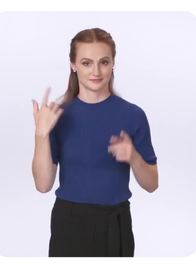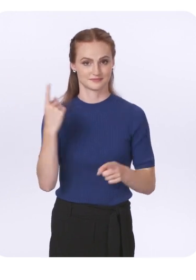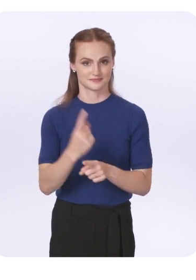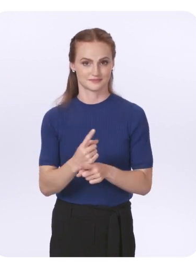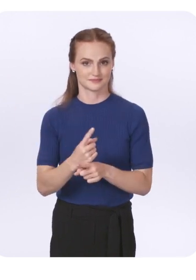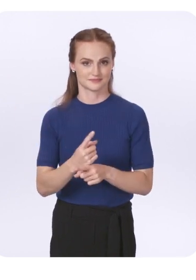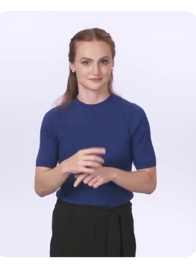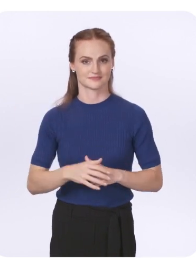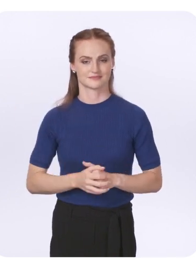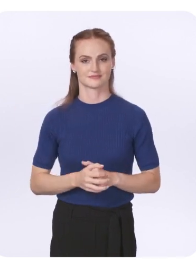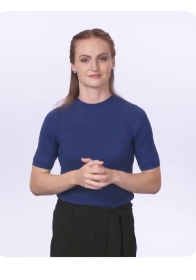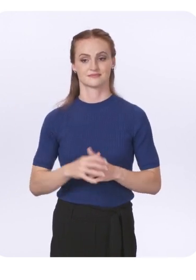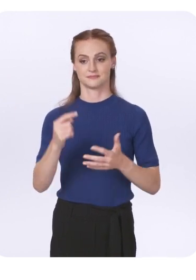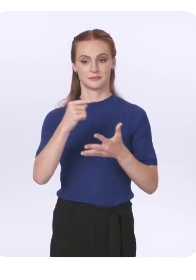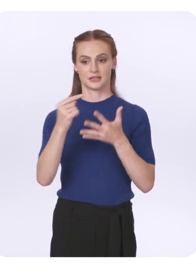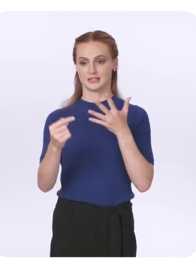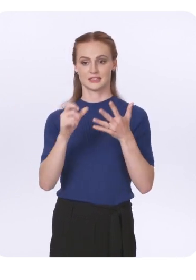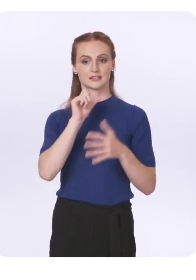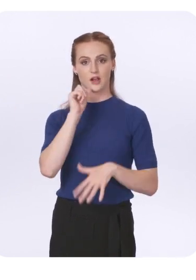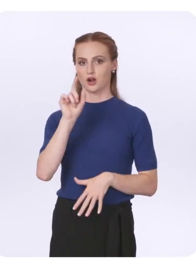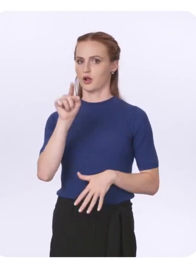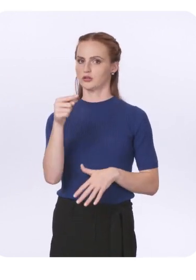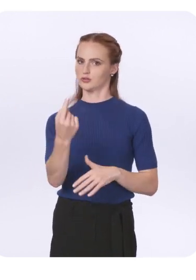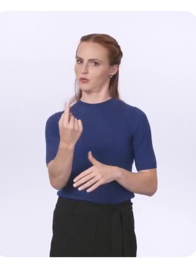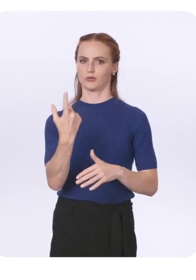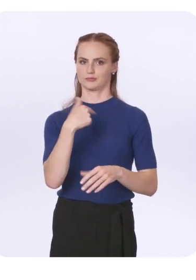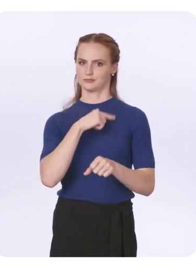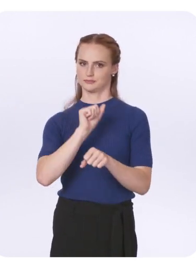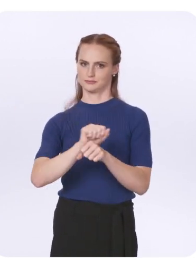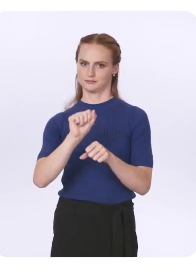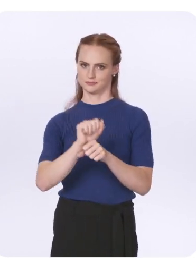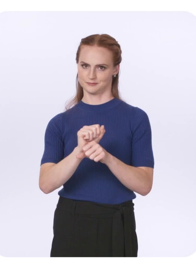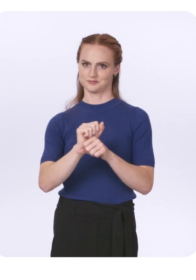There’s even more on the horizon for developers in the upcoming months.